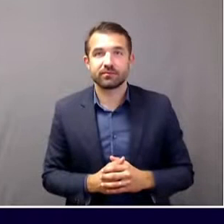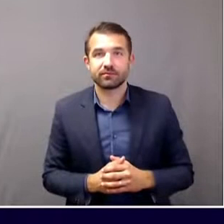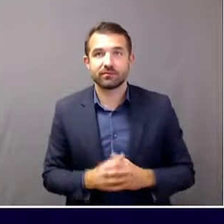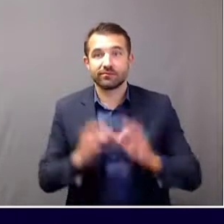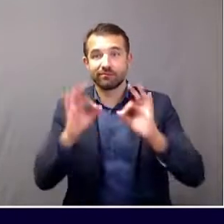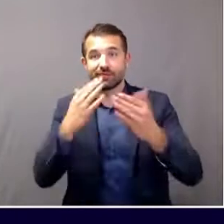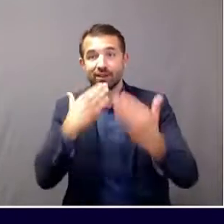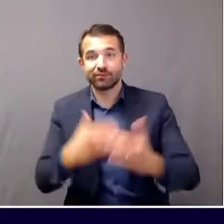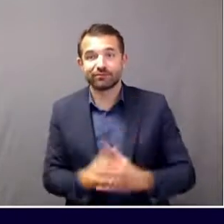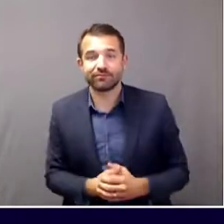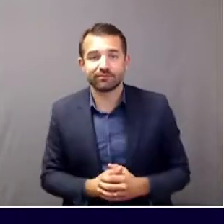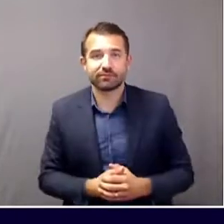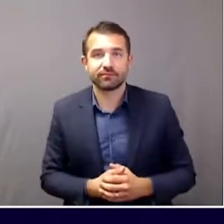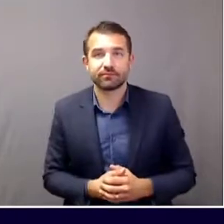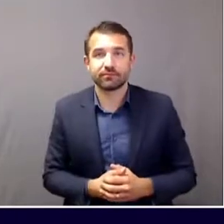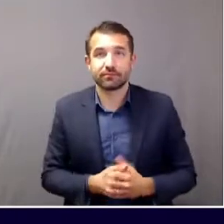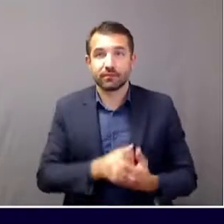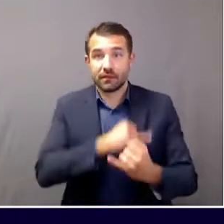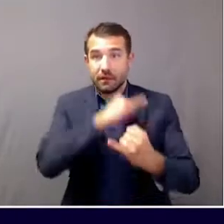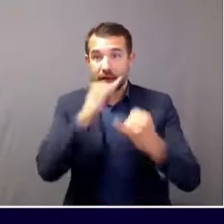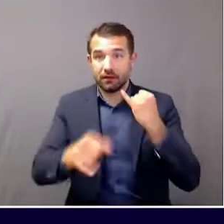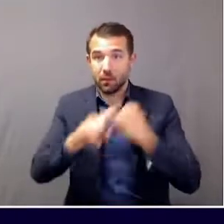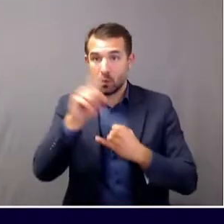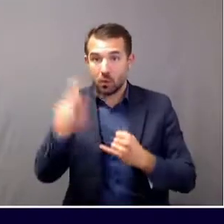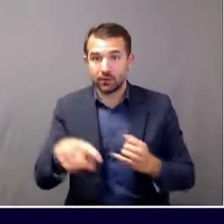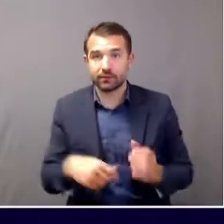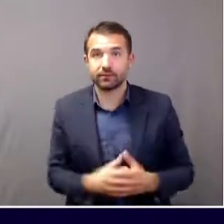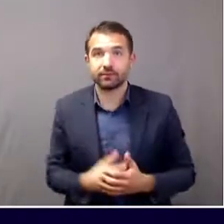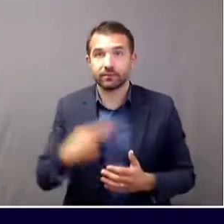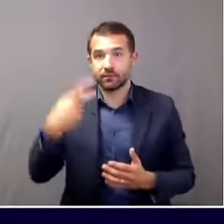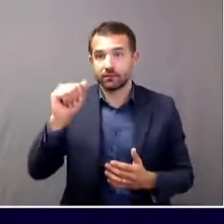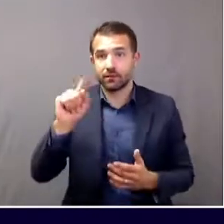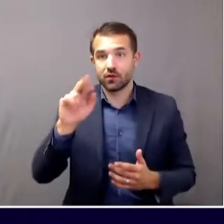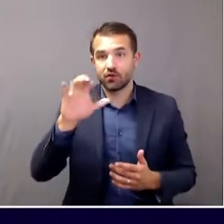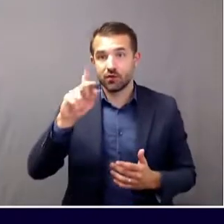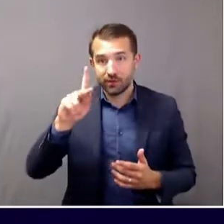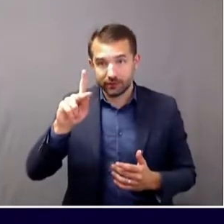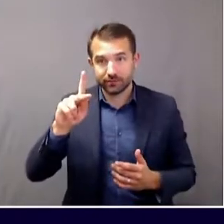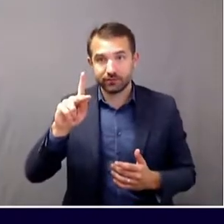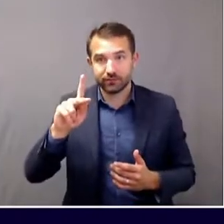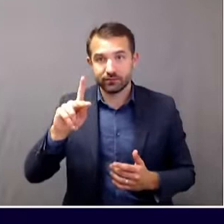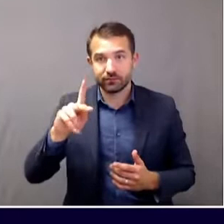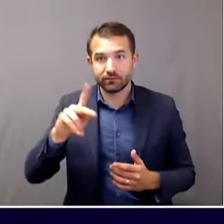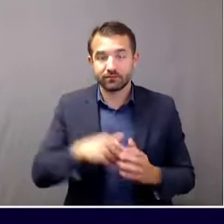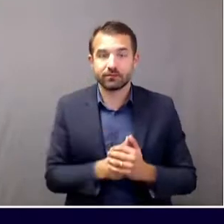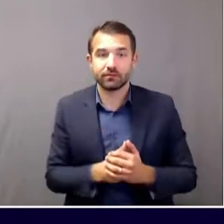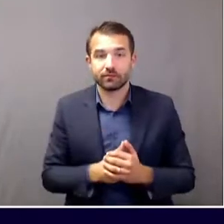and the final question of the